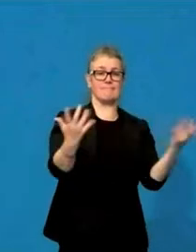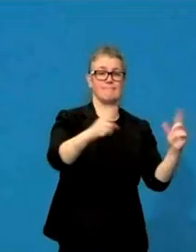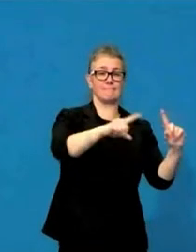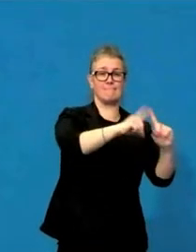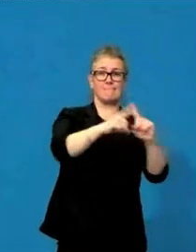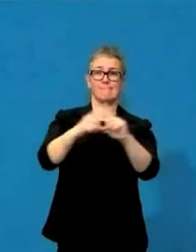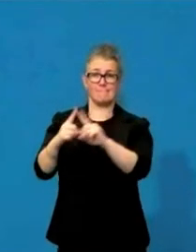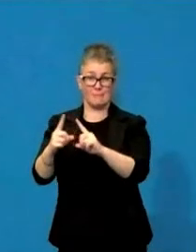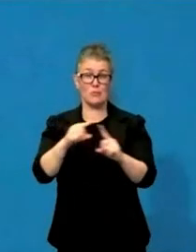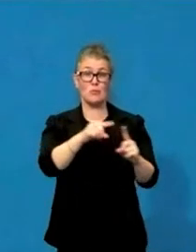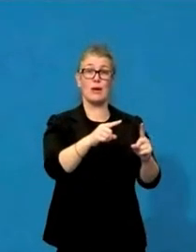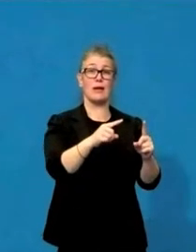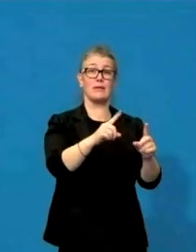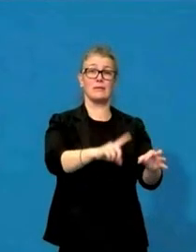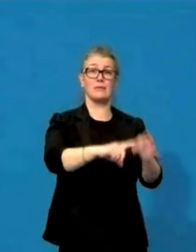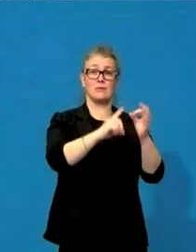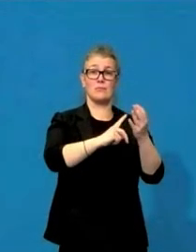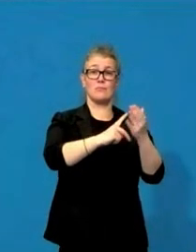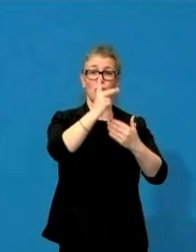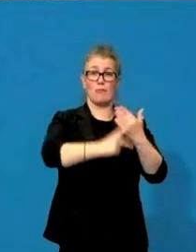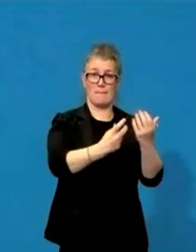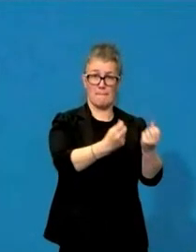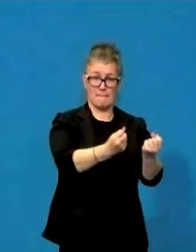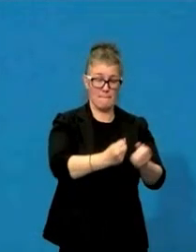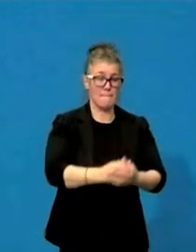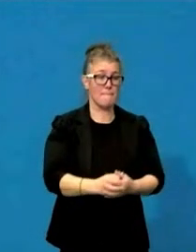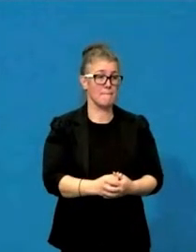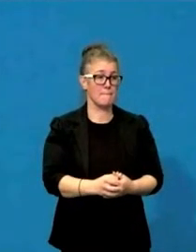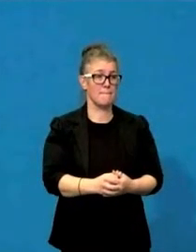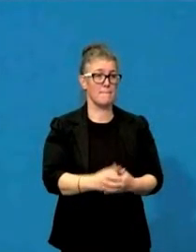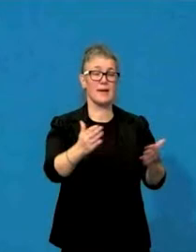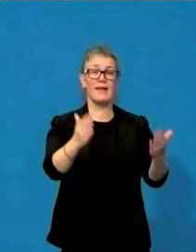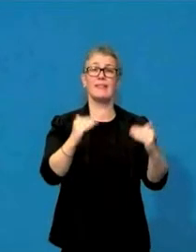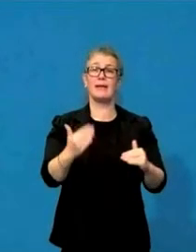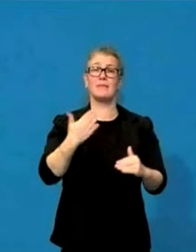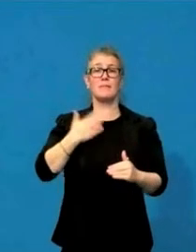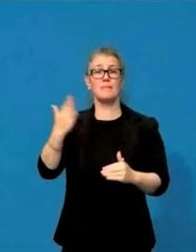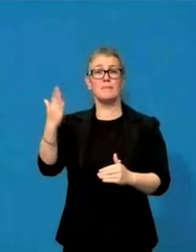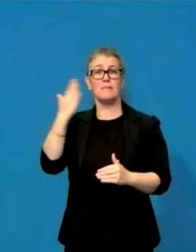And then lately got involved with - where my mum came from, I was born on the desert,